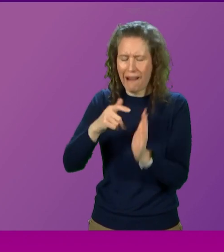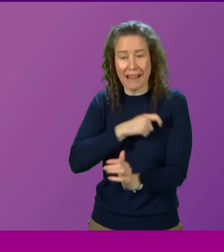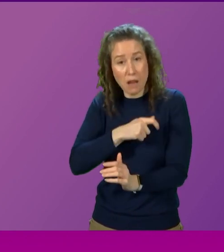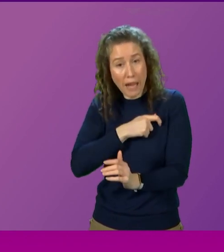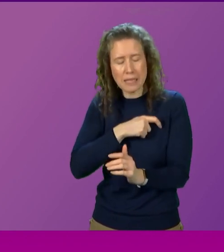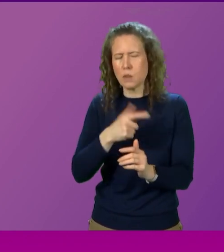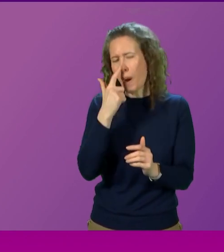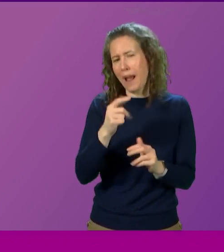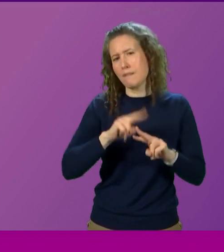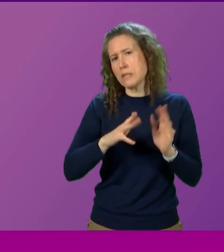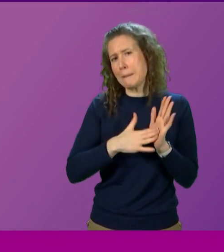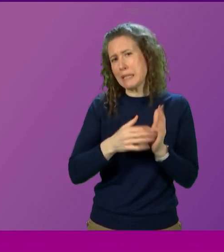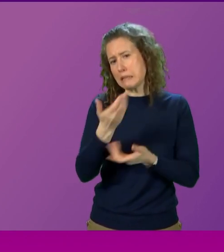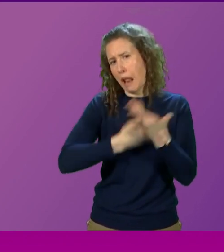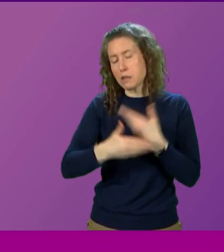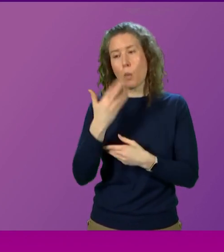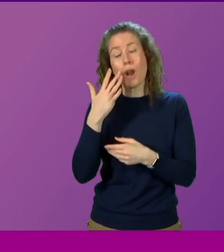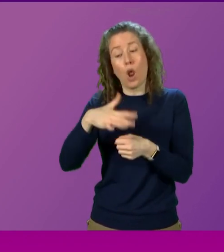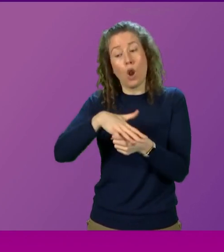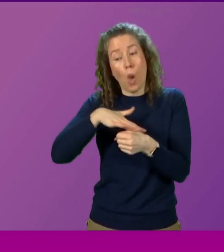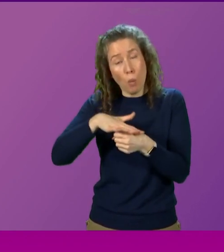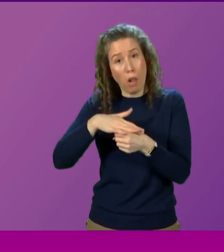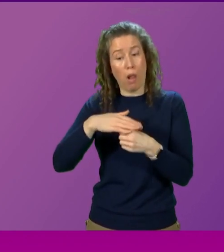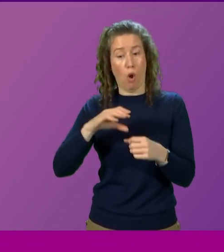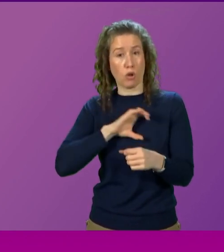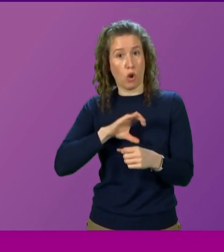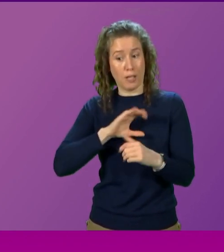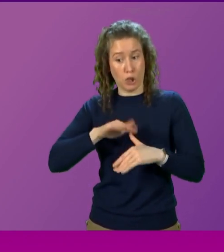Can the First Minister tell us when local oncology services will be restored and can